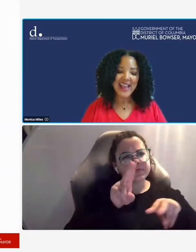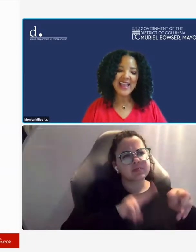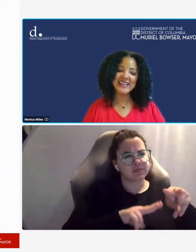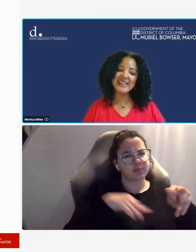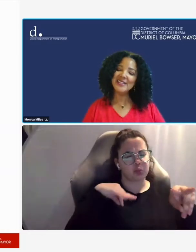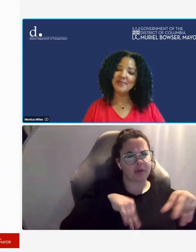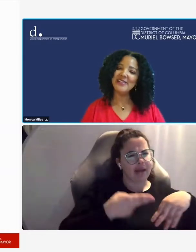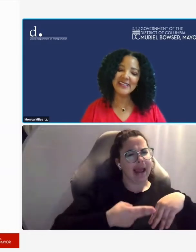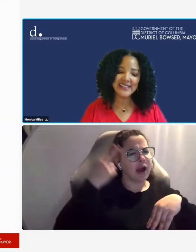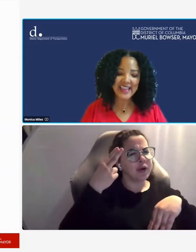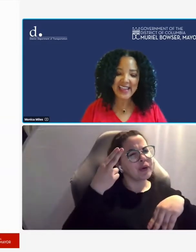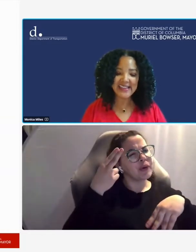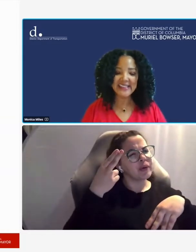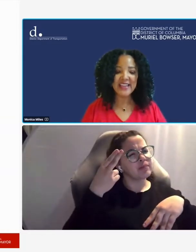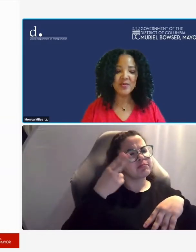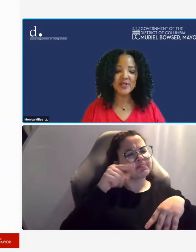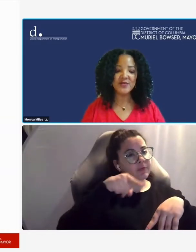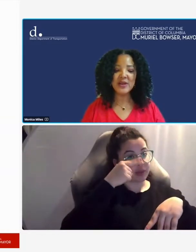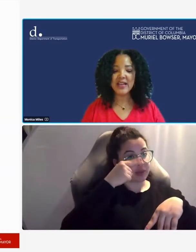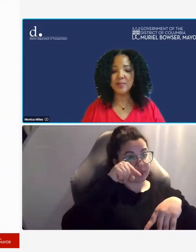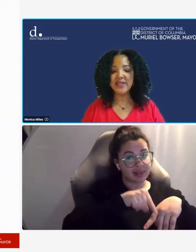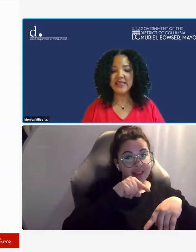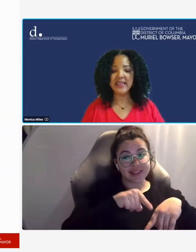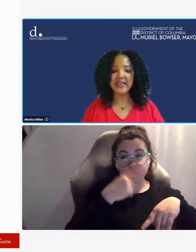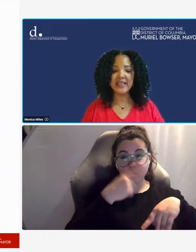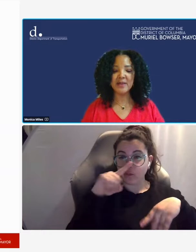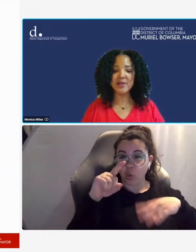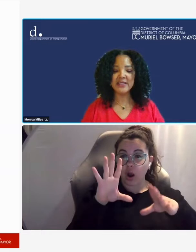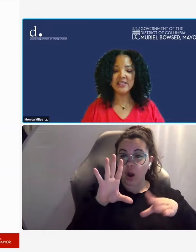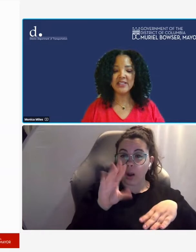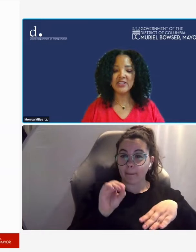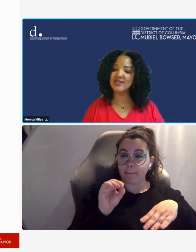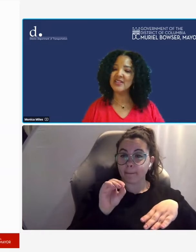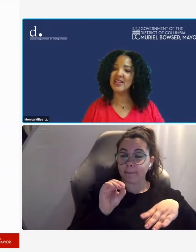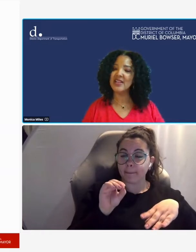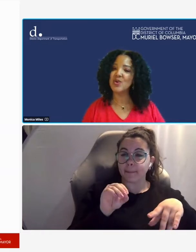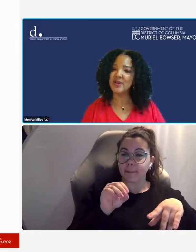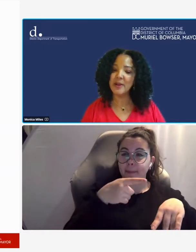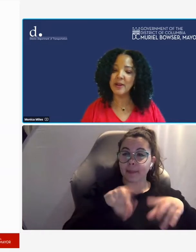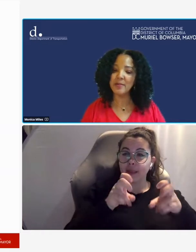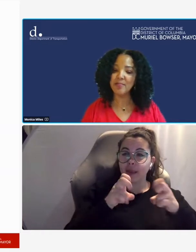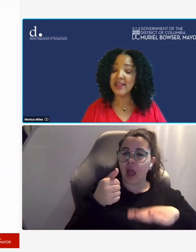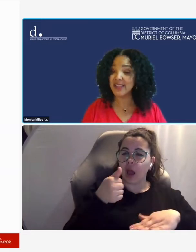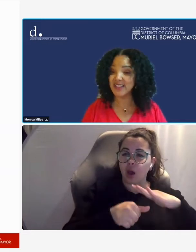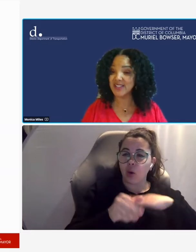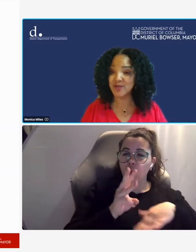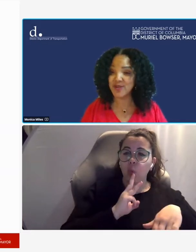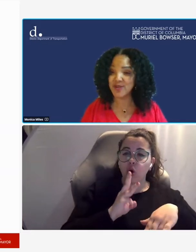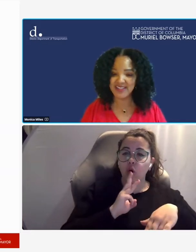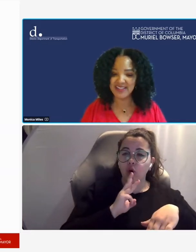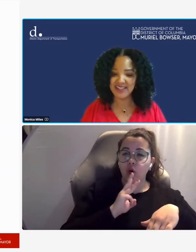and in this particular case it was for a company that installed underwater pilings for bridges